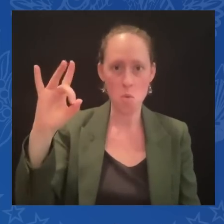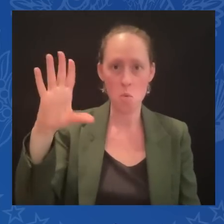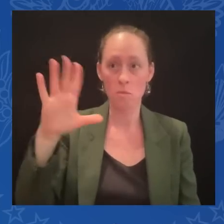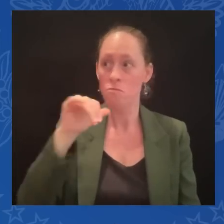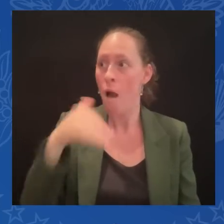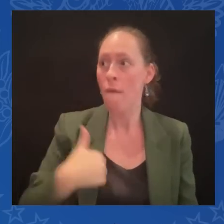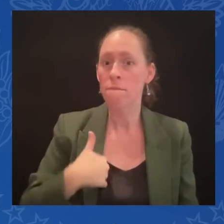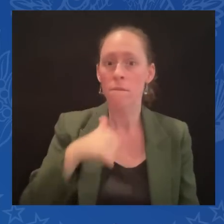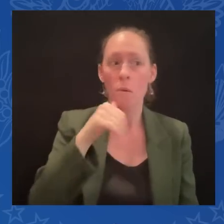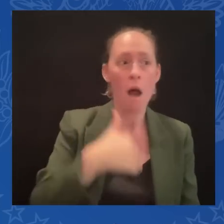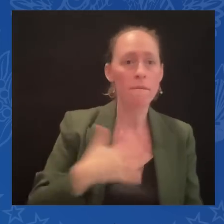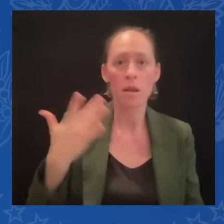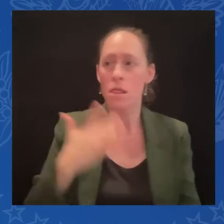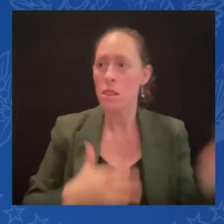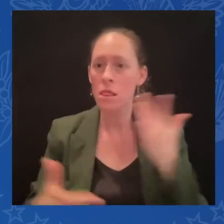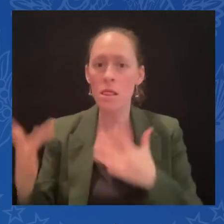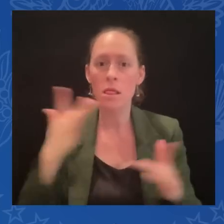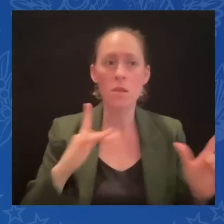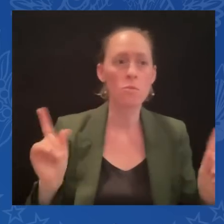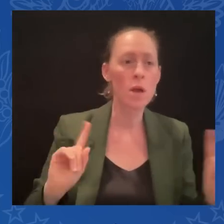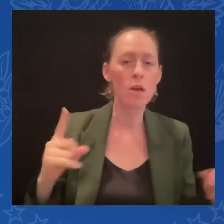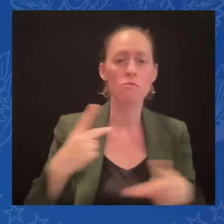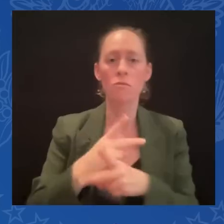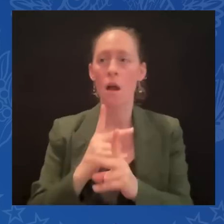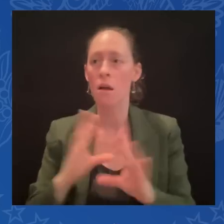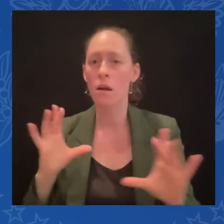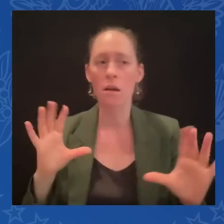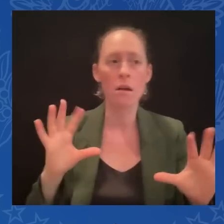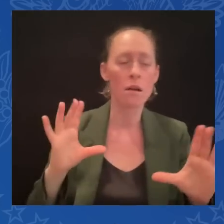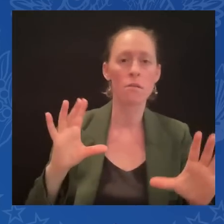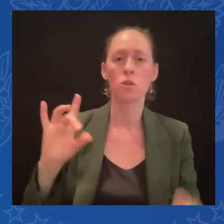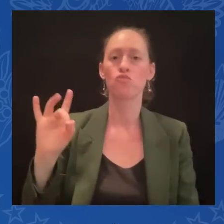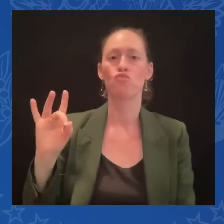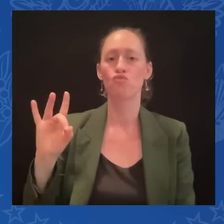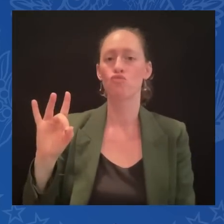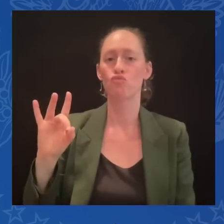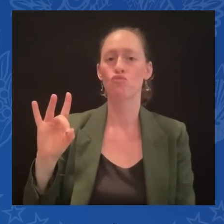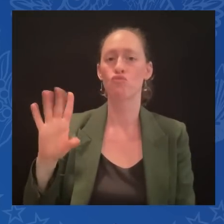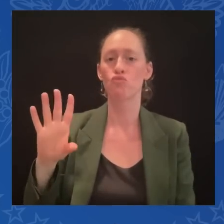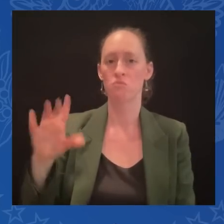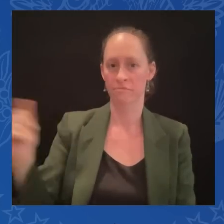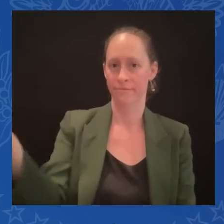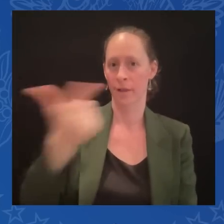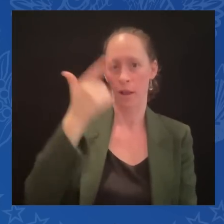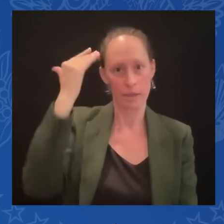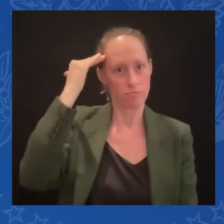We know for too long China has dominated the production of raw materials needed for critical products.